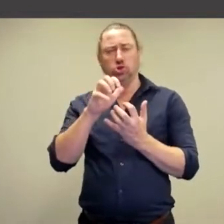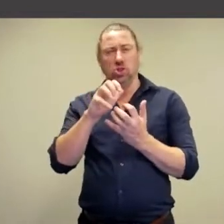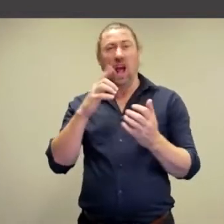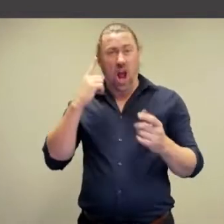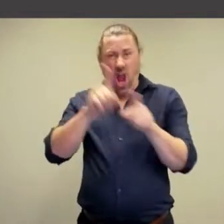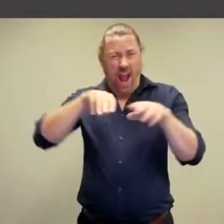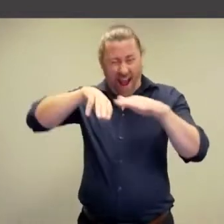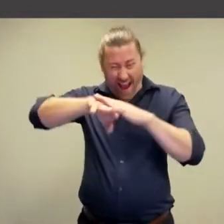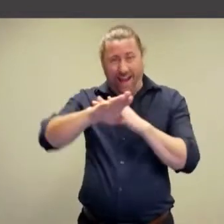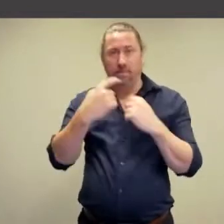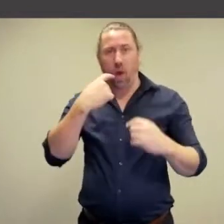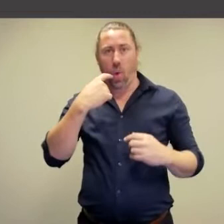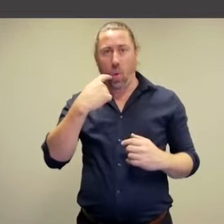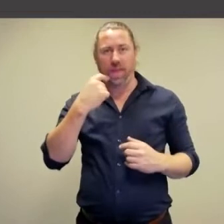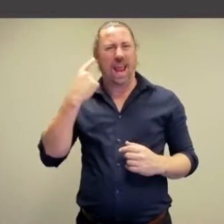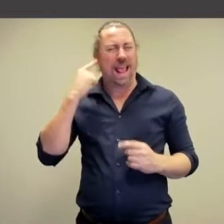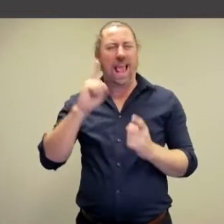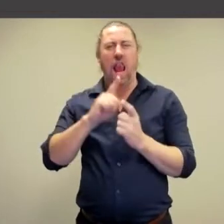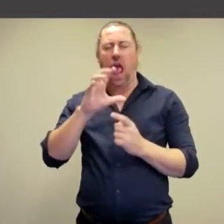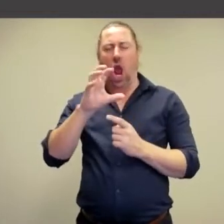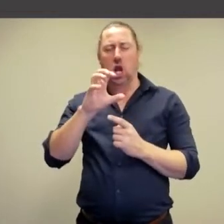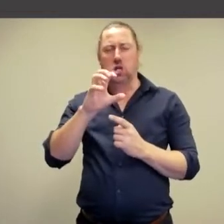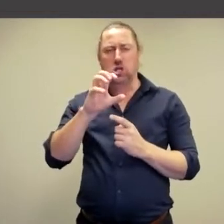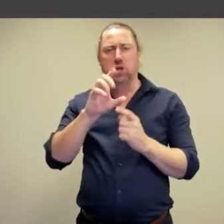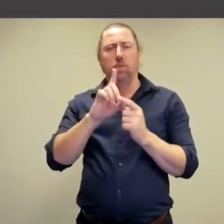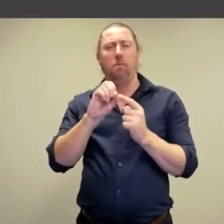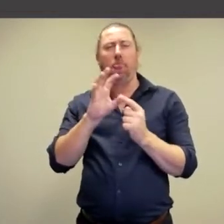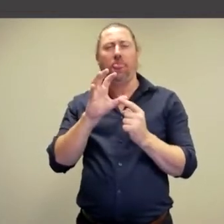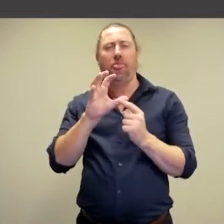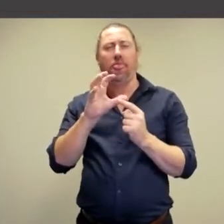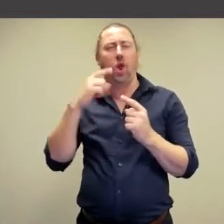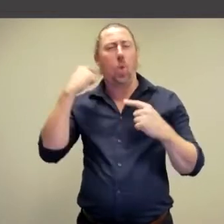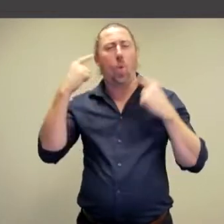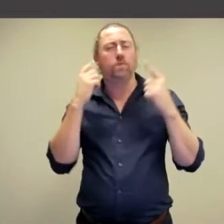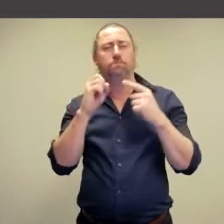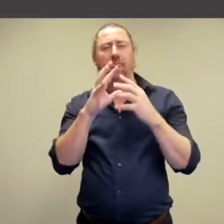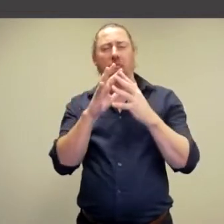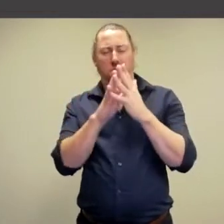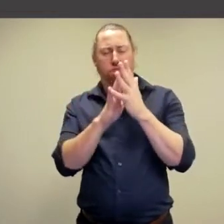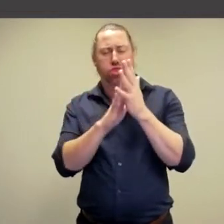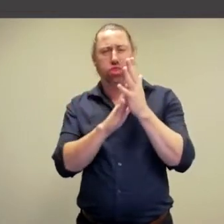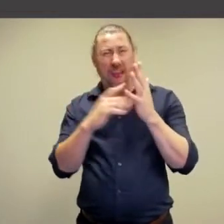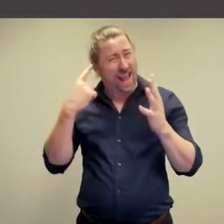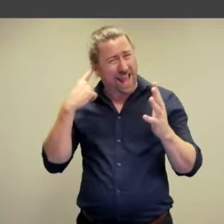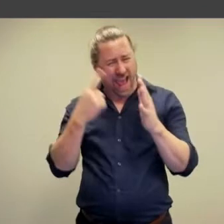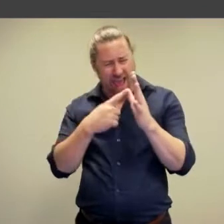every single squelching, bursting,